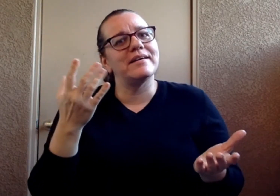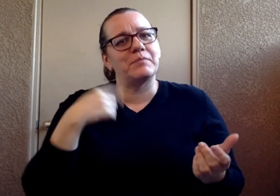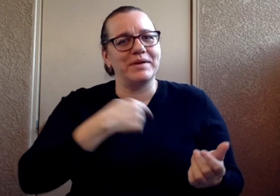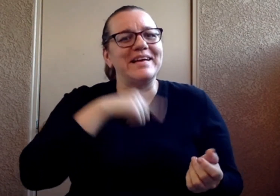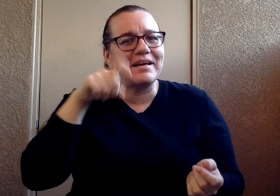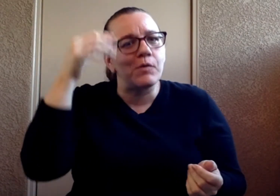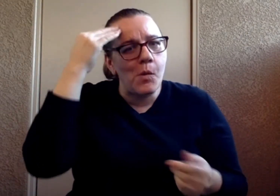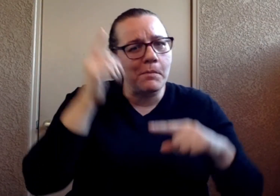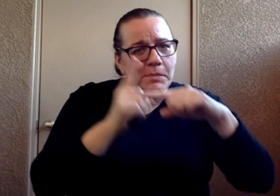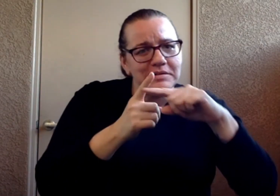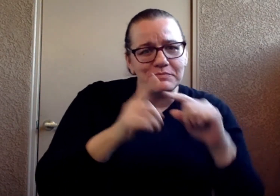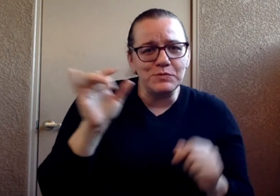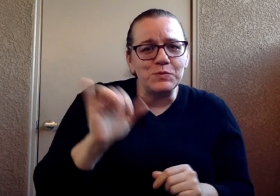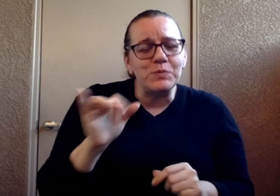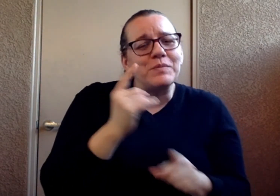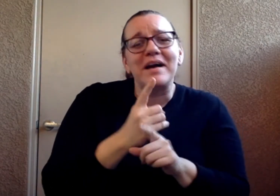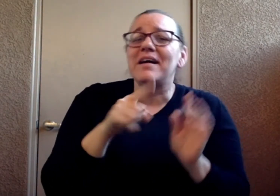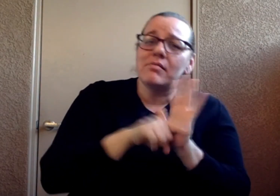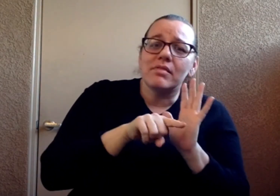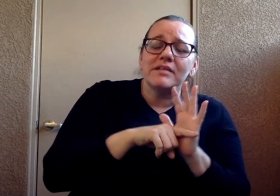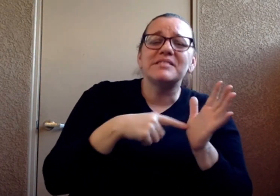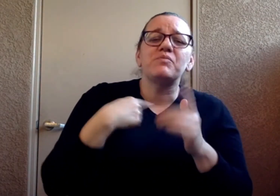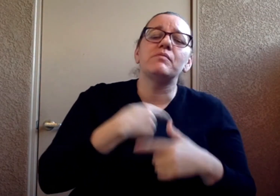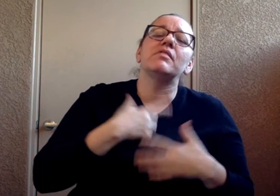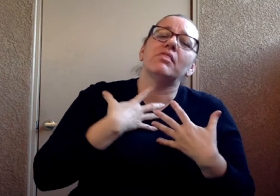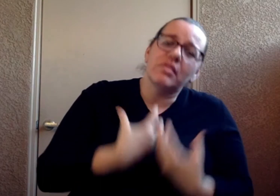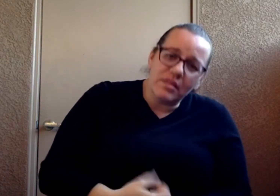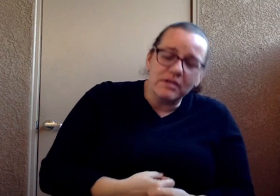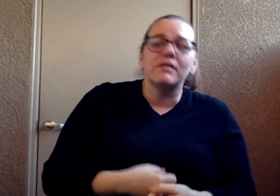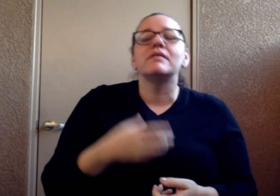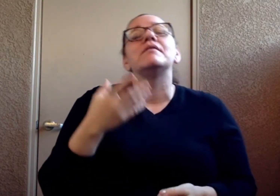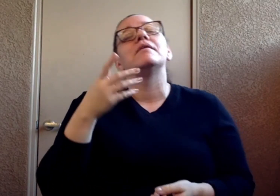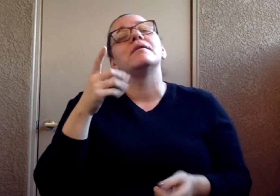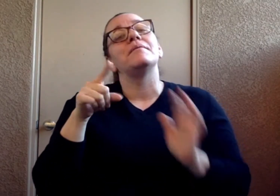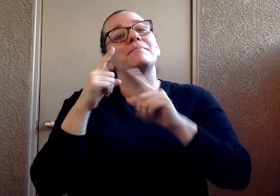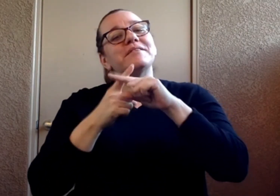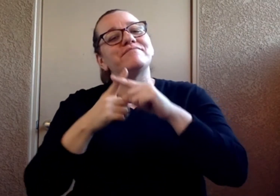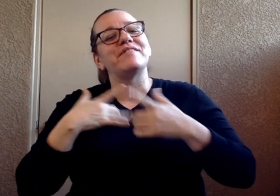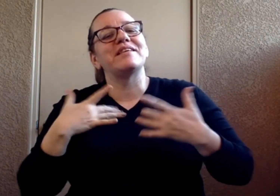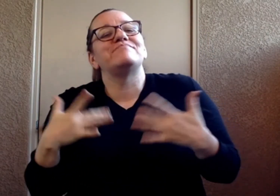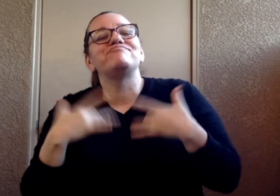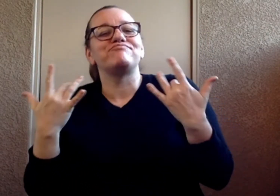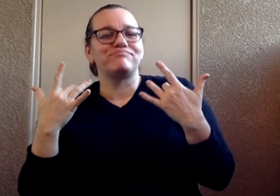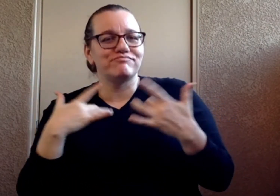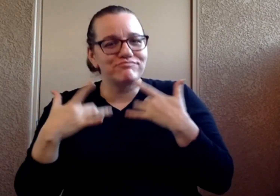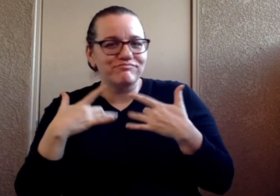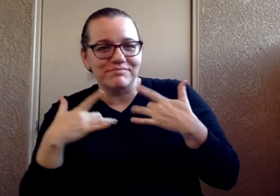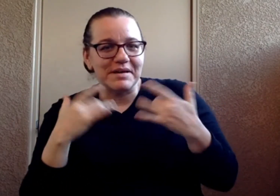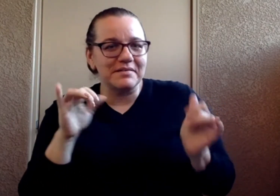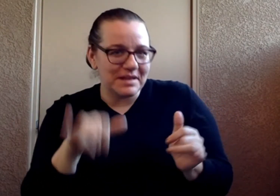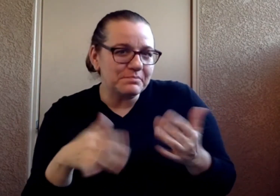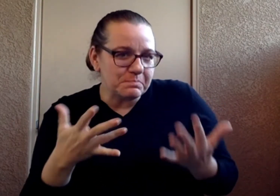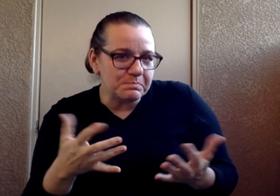positive thoughts bring out the best of us while negative thoughts bring out the worst.